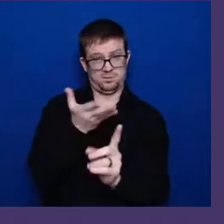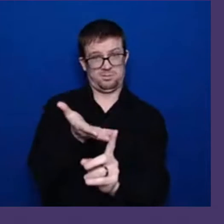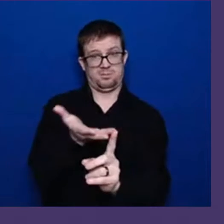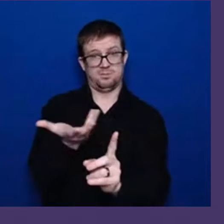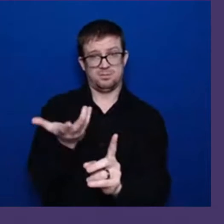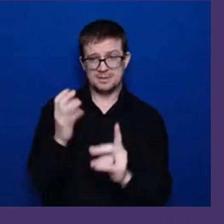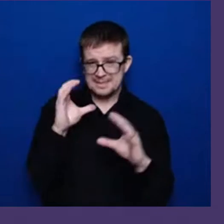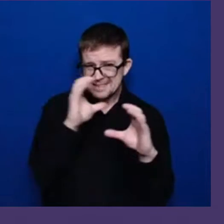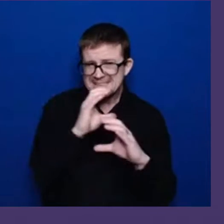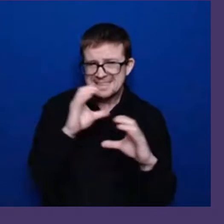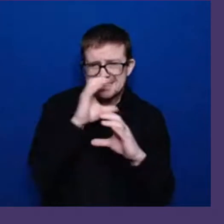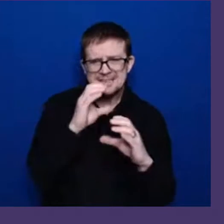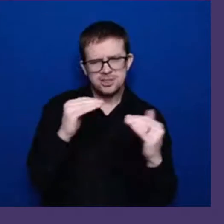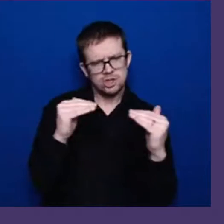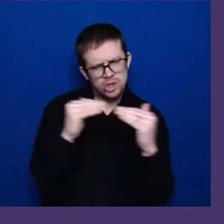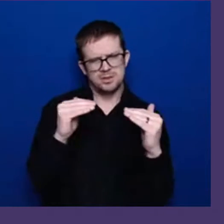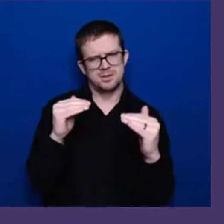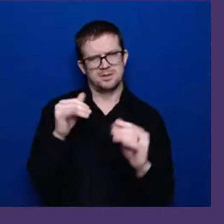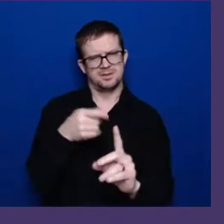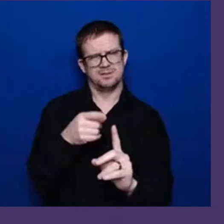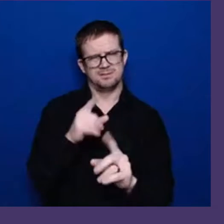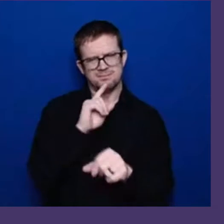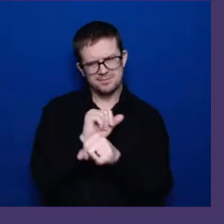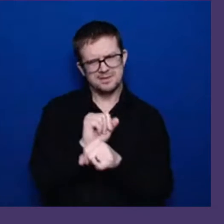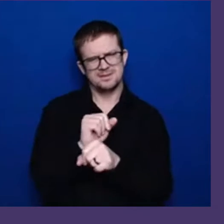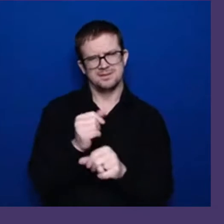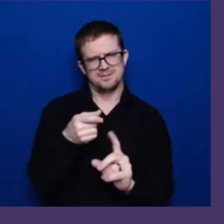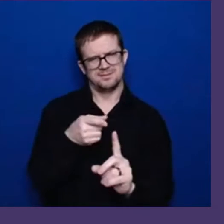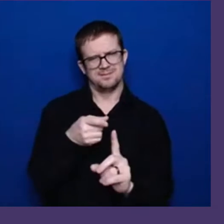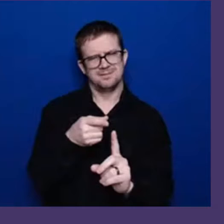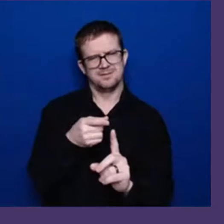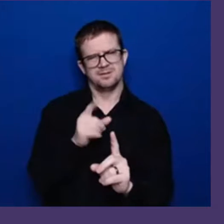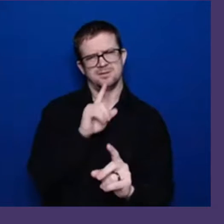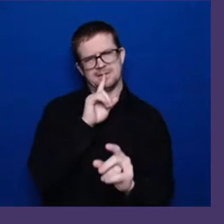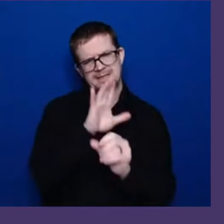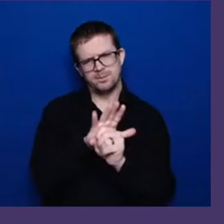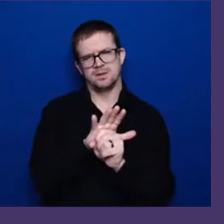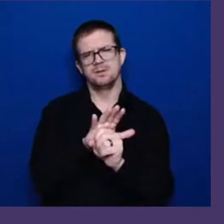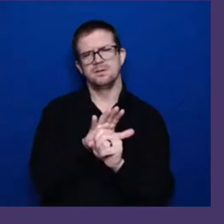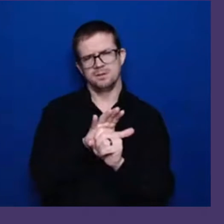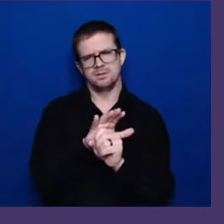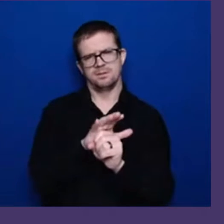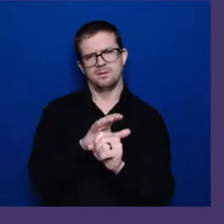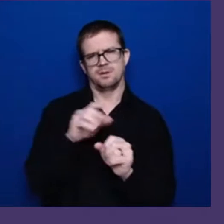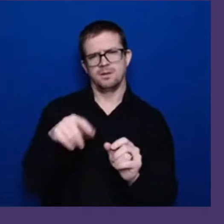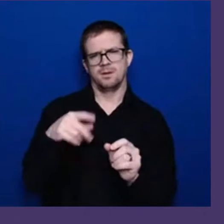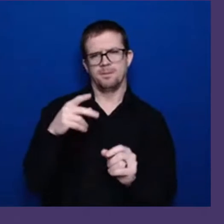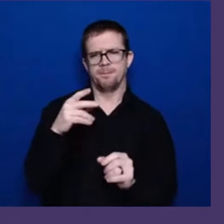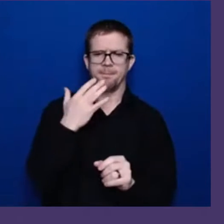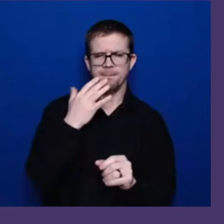making sure that people of color and communities of color have